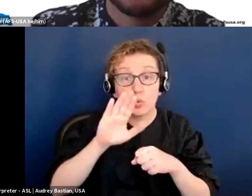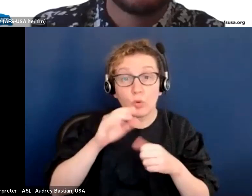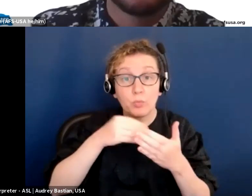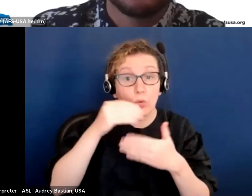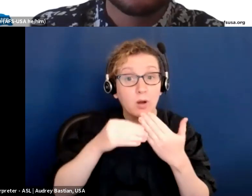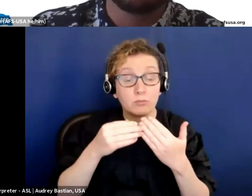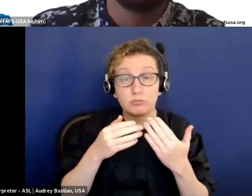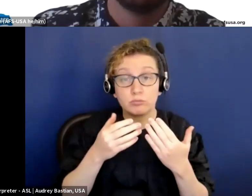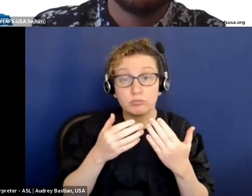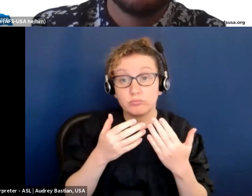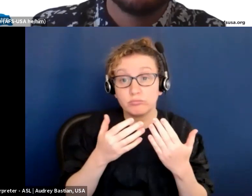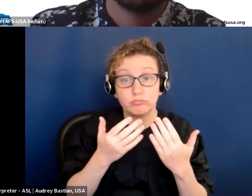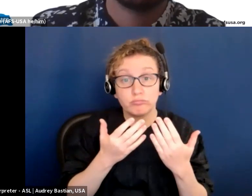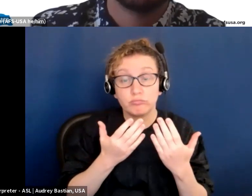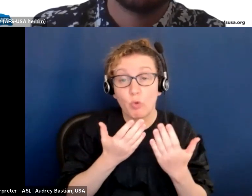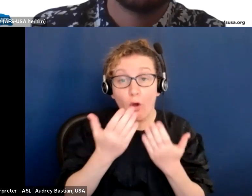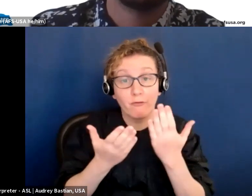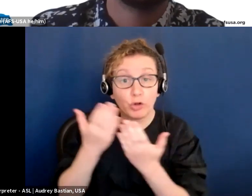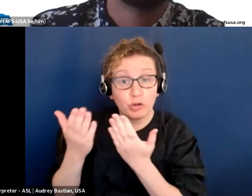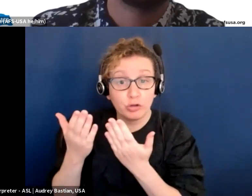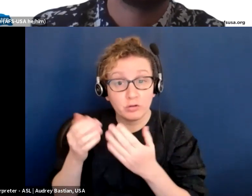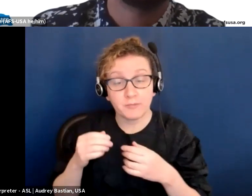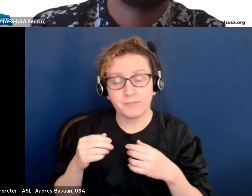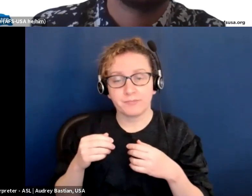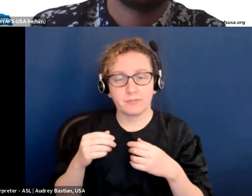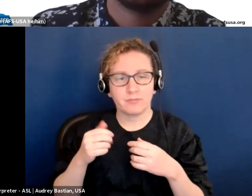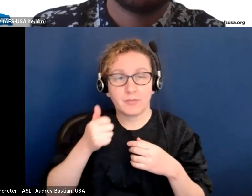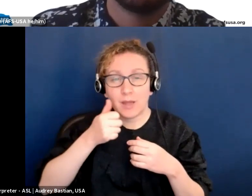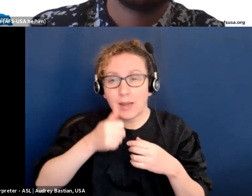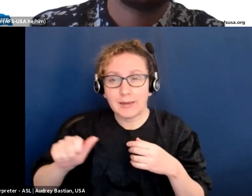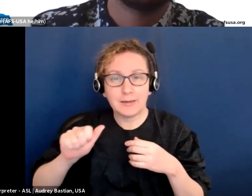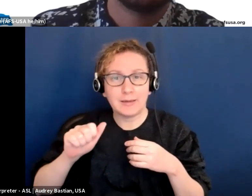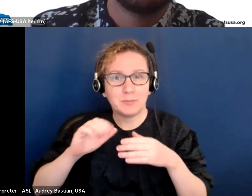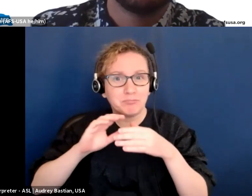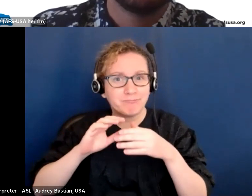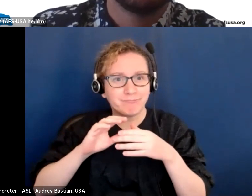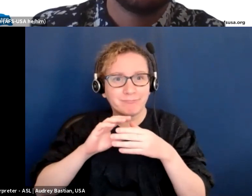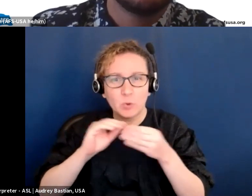offers, particularly if there are any anecdotes of disabled folks who have studied abroad